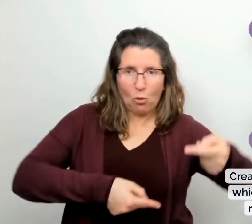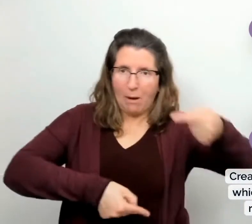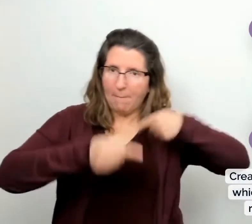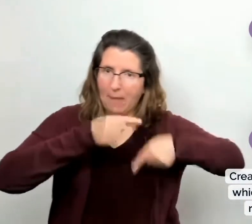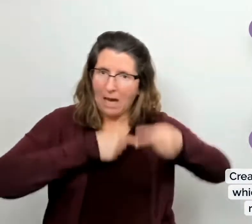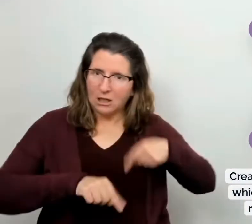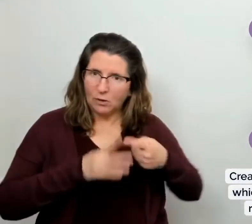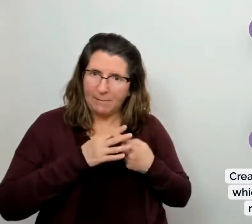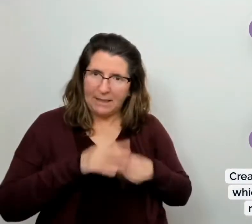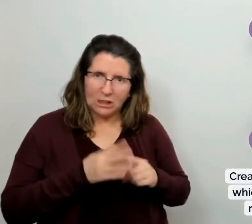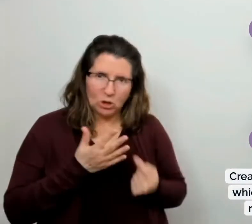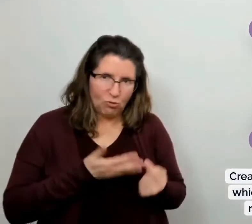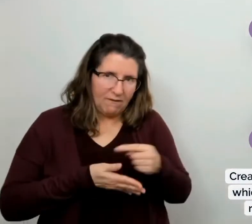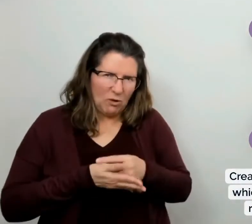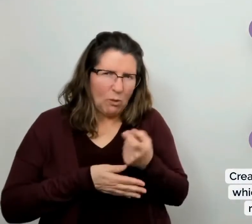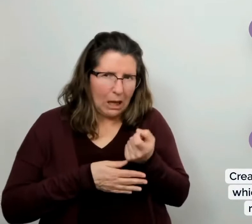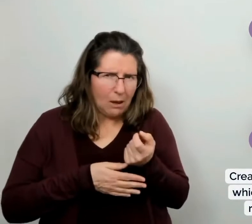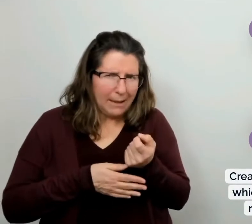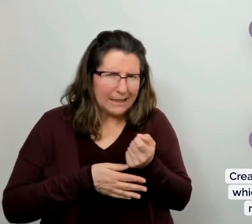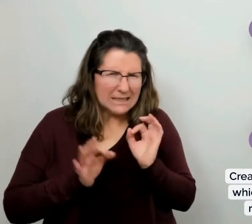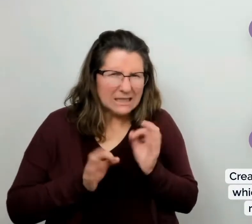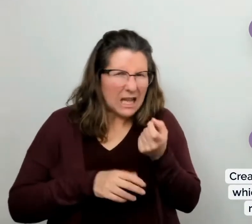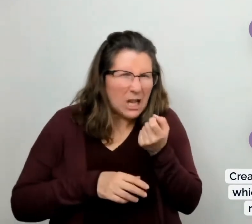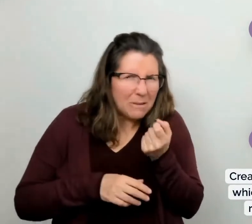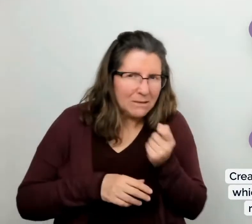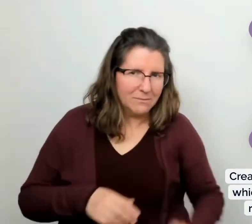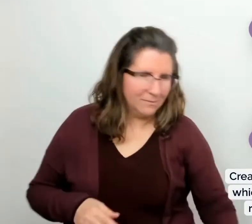I just want to go back a bit here to review some of these principles.